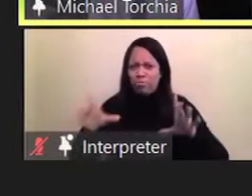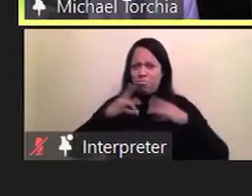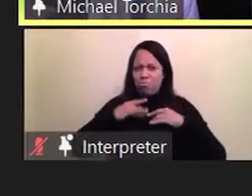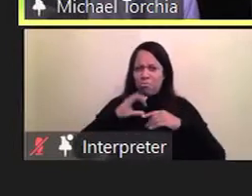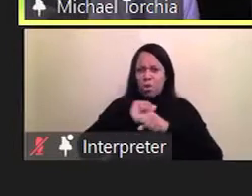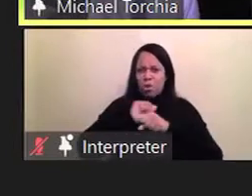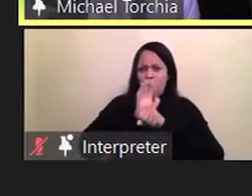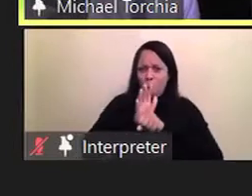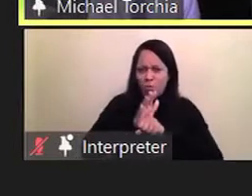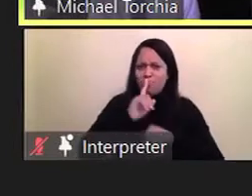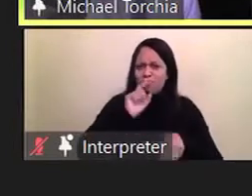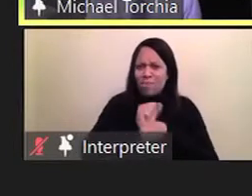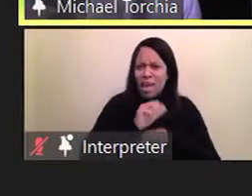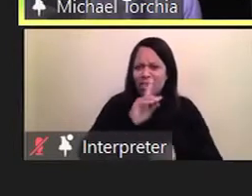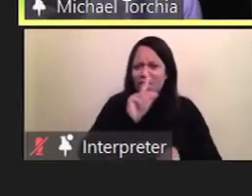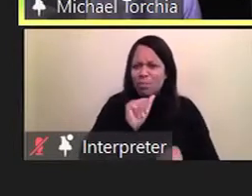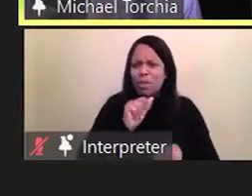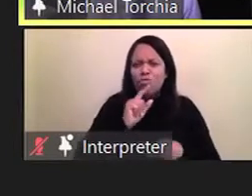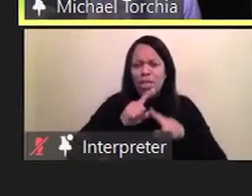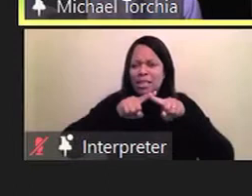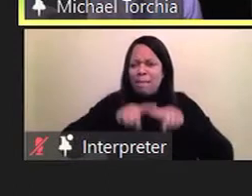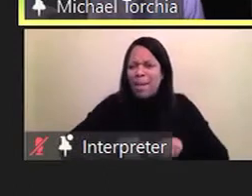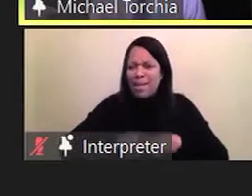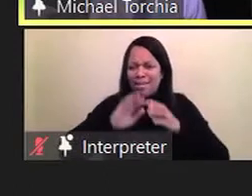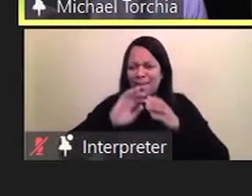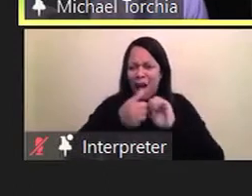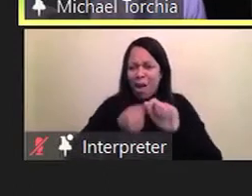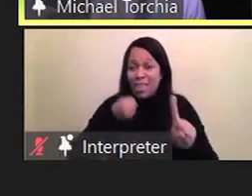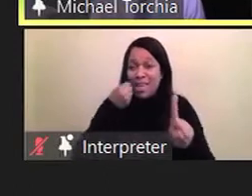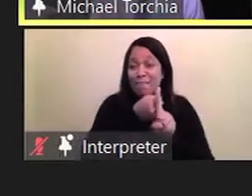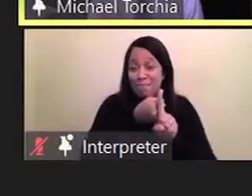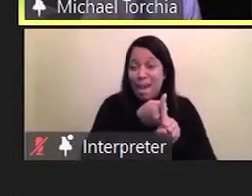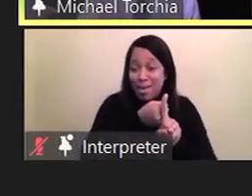And it kind of depends on how it hits them and how it affected them.